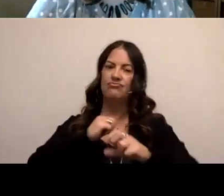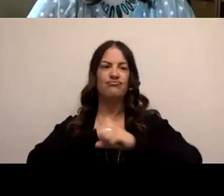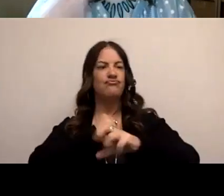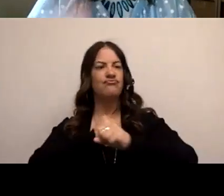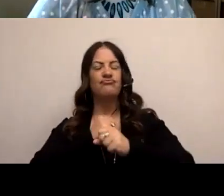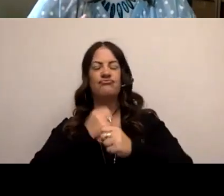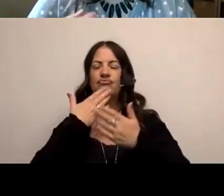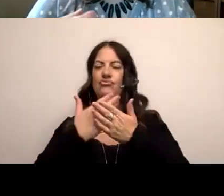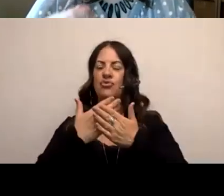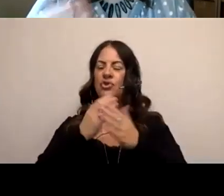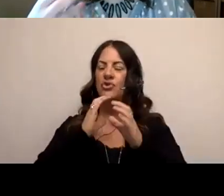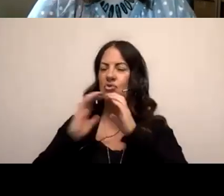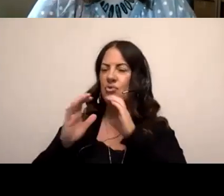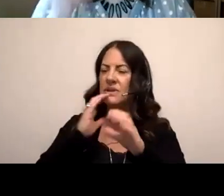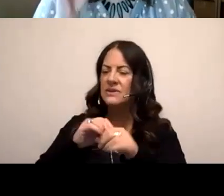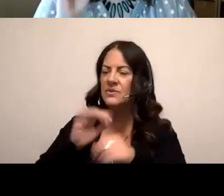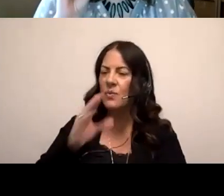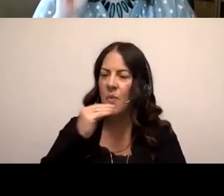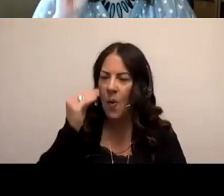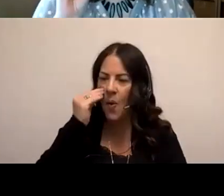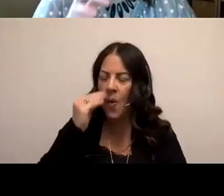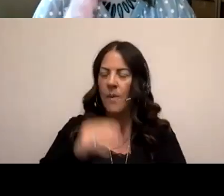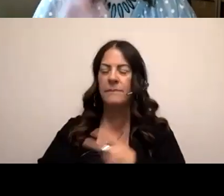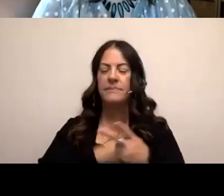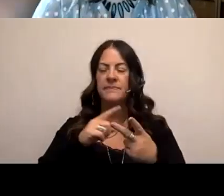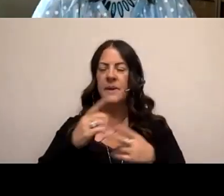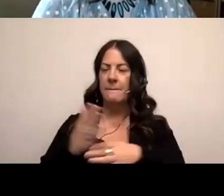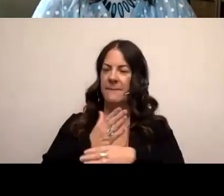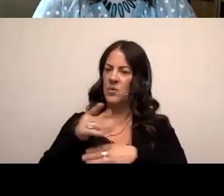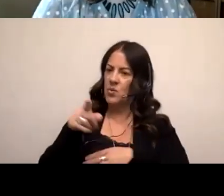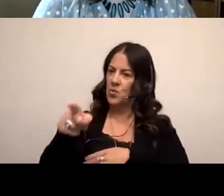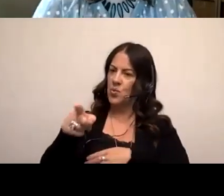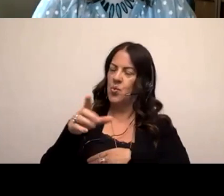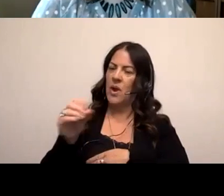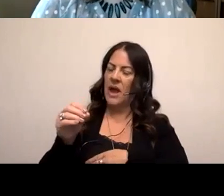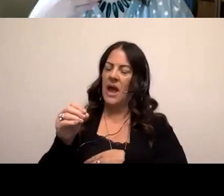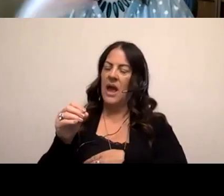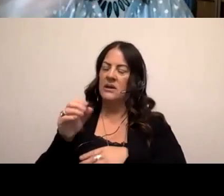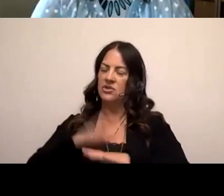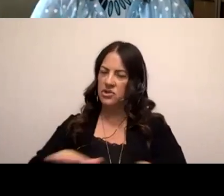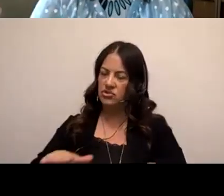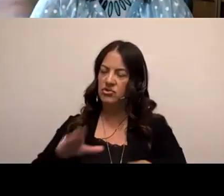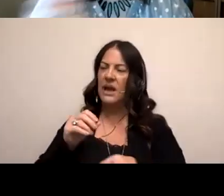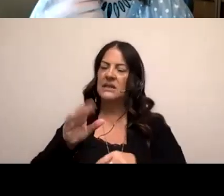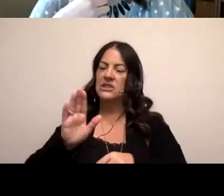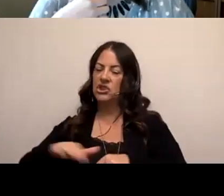IN YOUR HOME AND BETWEEN YOUR CHILD AND PEERS DURING THIS TIME OF DISTANCING